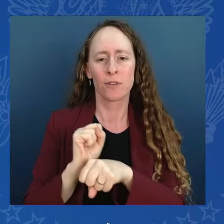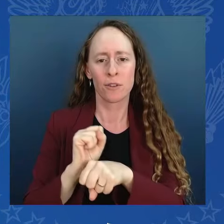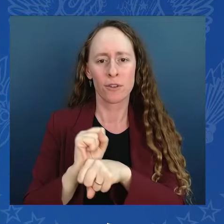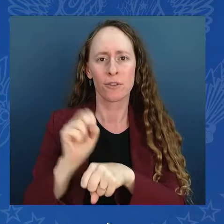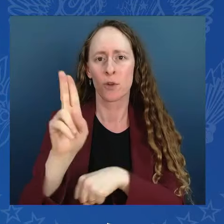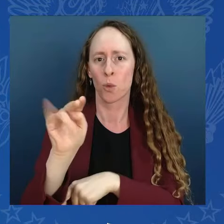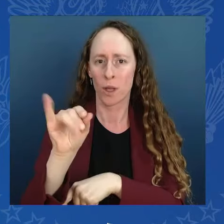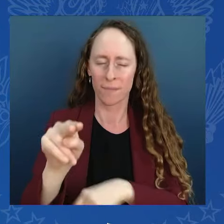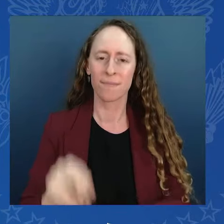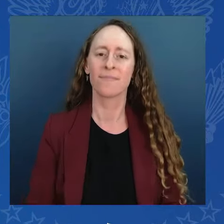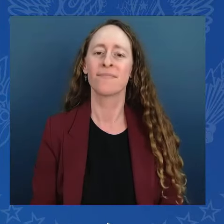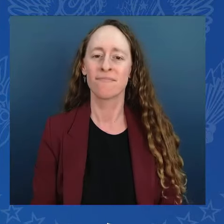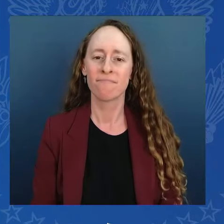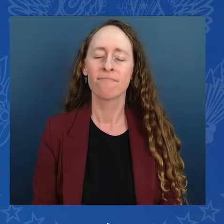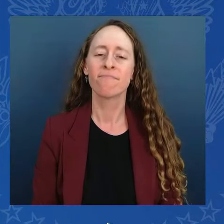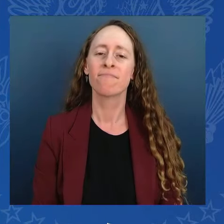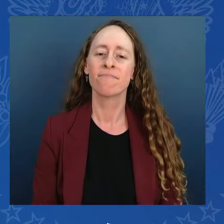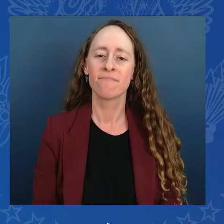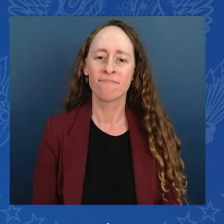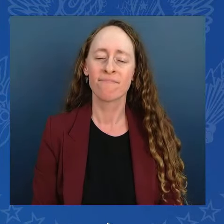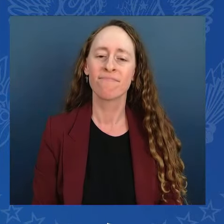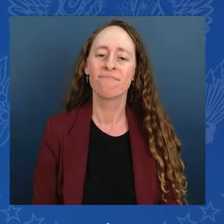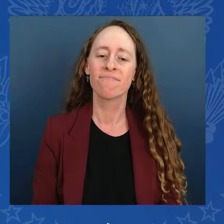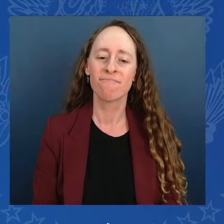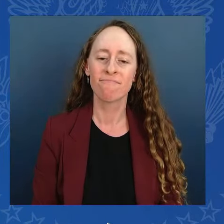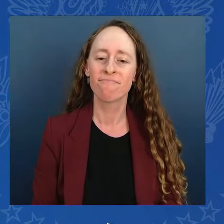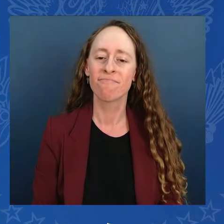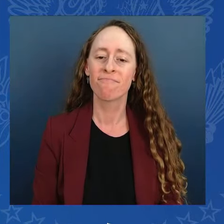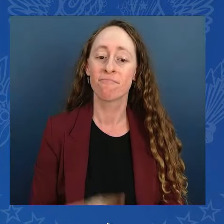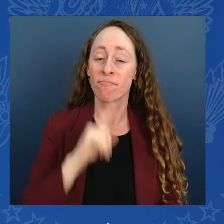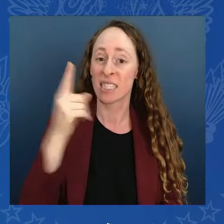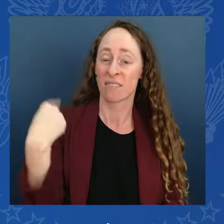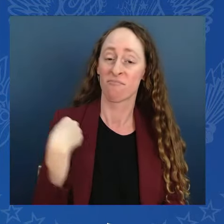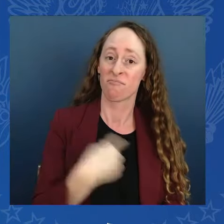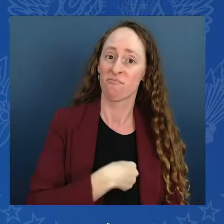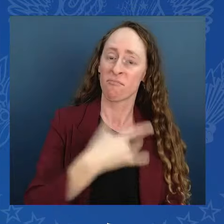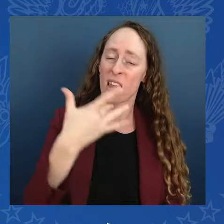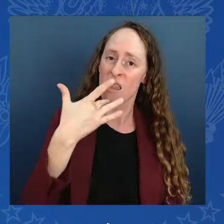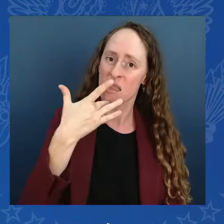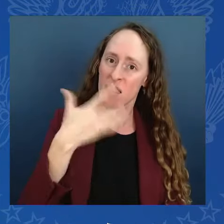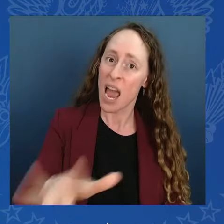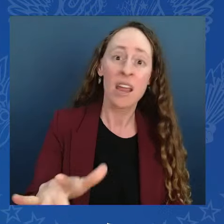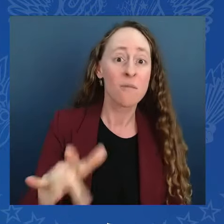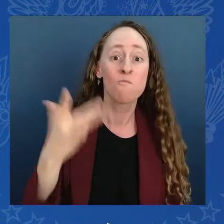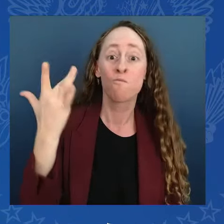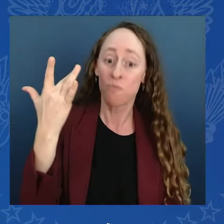We're lucky to have some great leaders here today who know how to get a job done. Tony has heard me say this before,